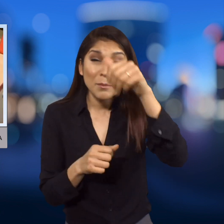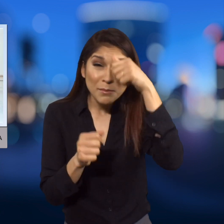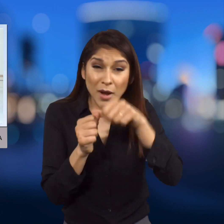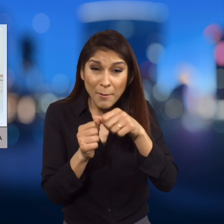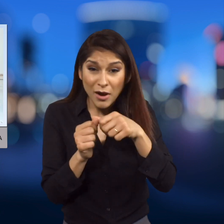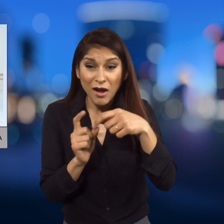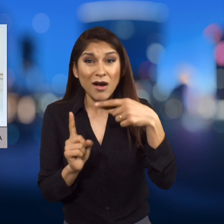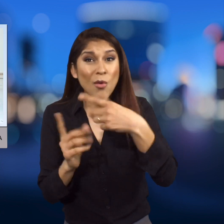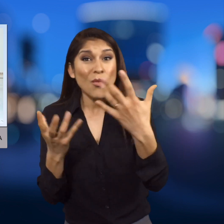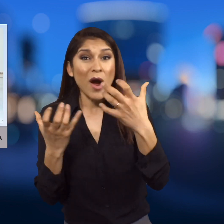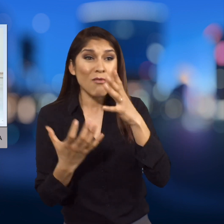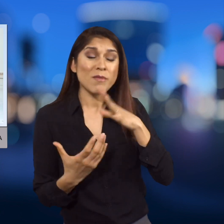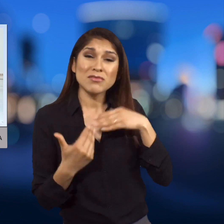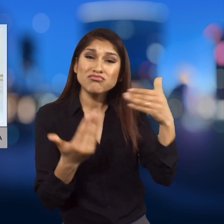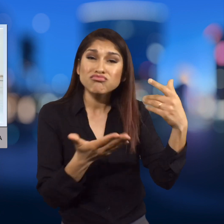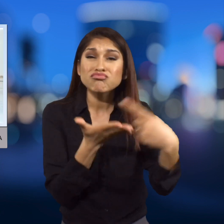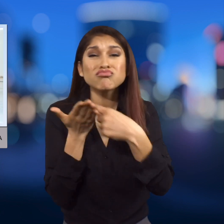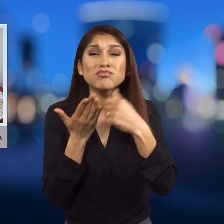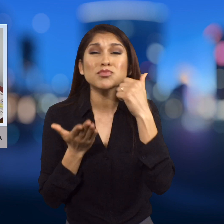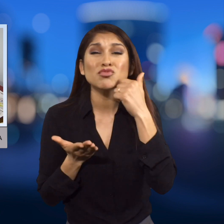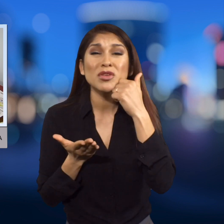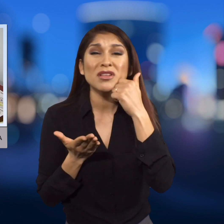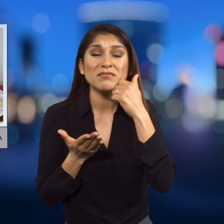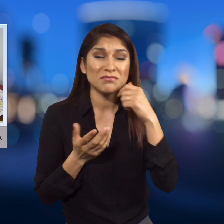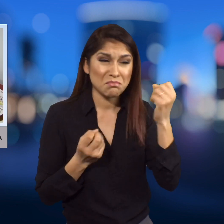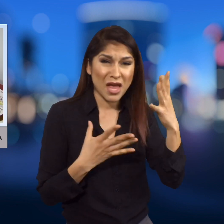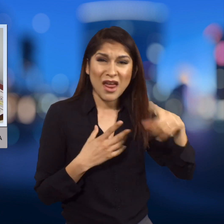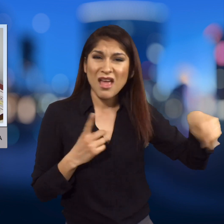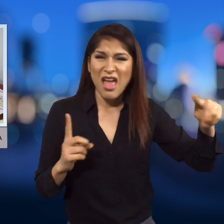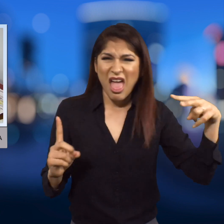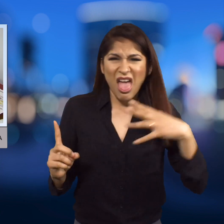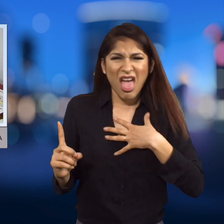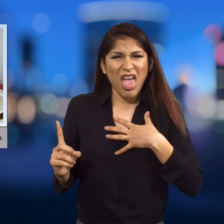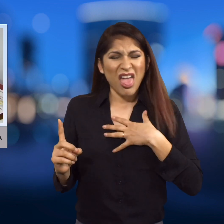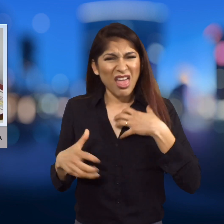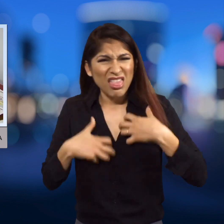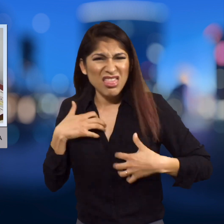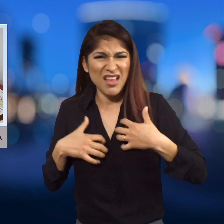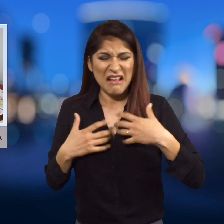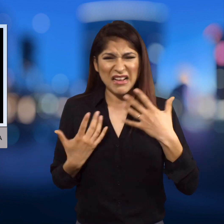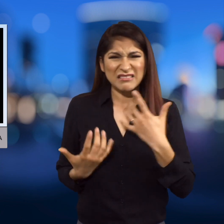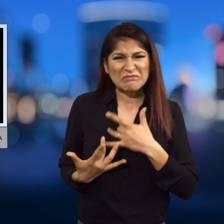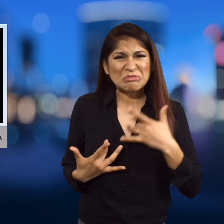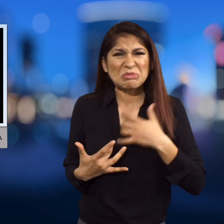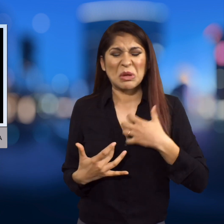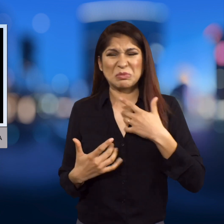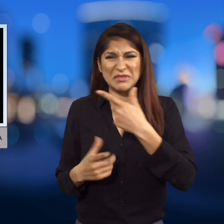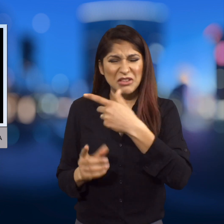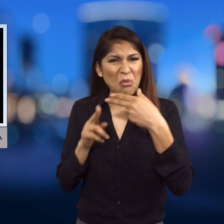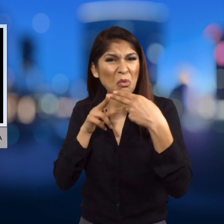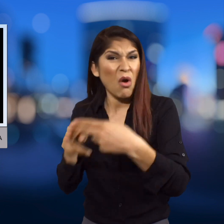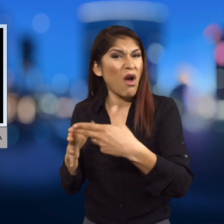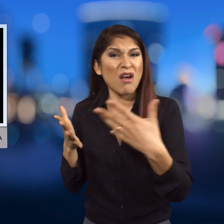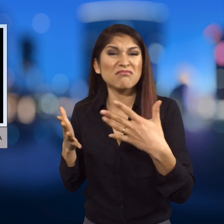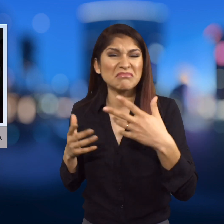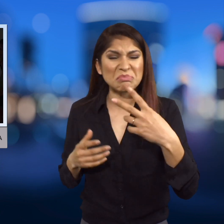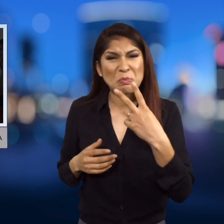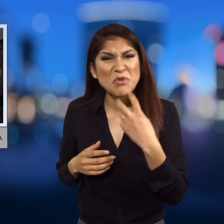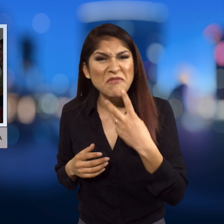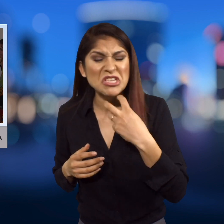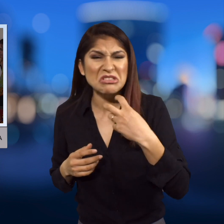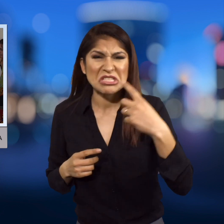But because of entrenched taboos surrounding menstruation, he was called a pervert and